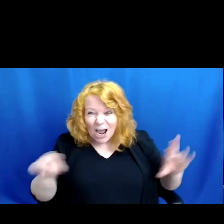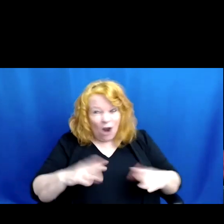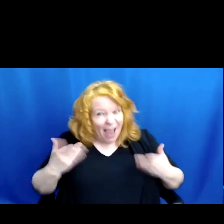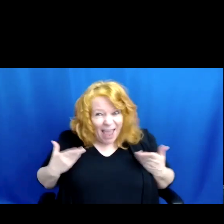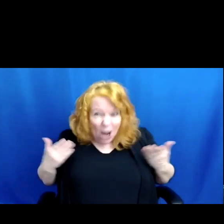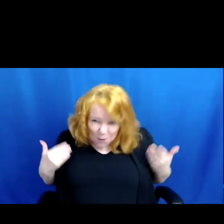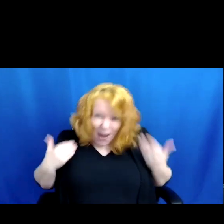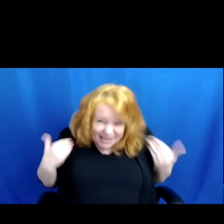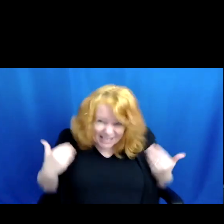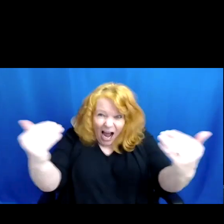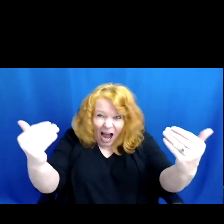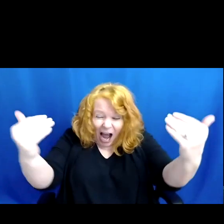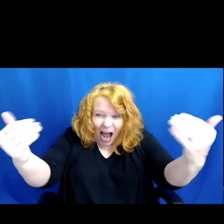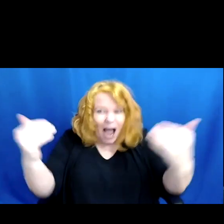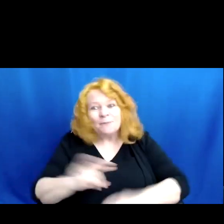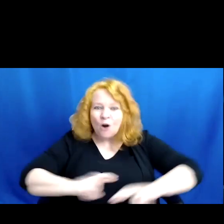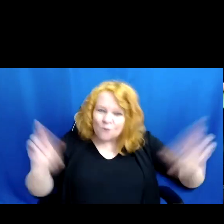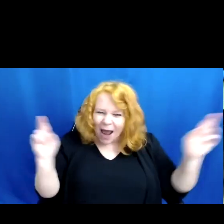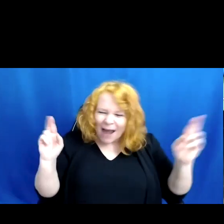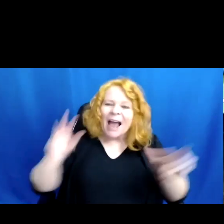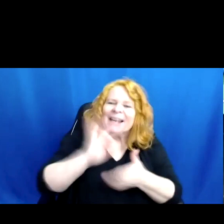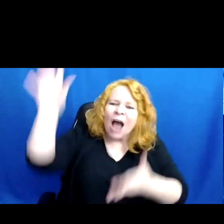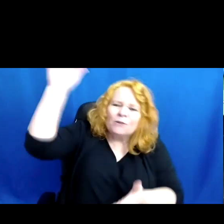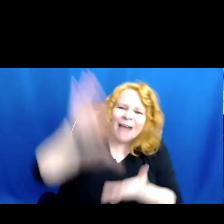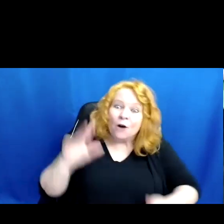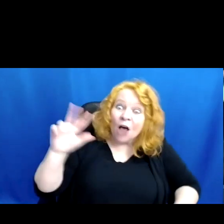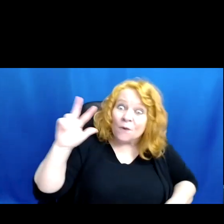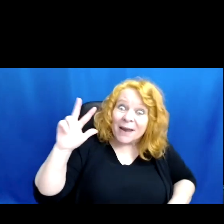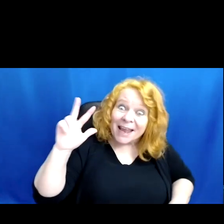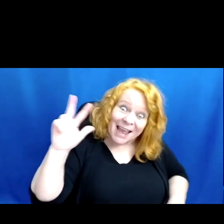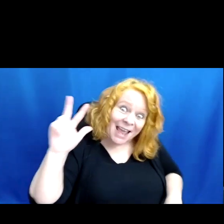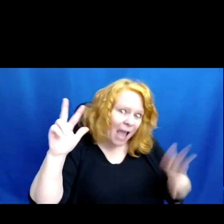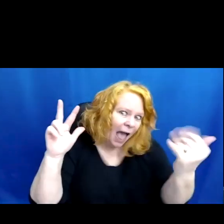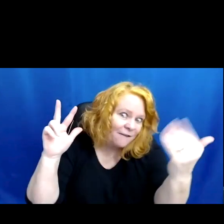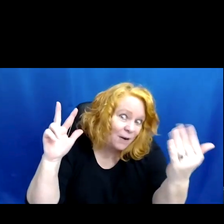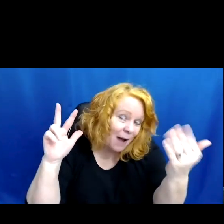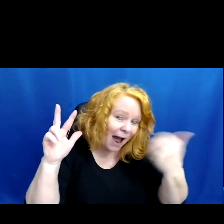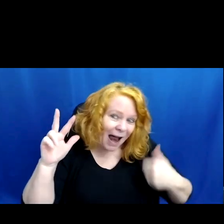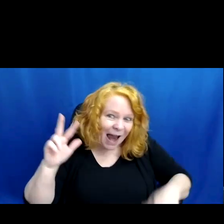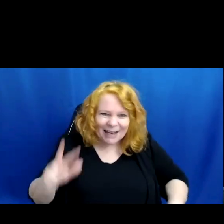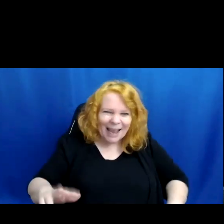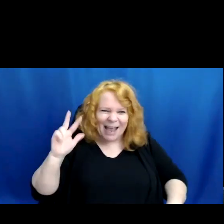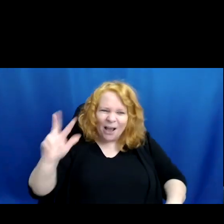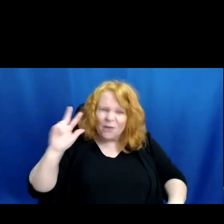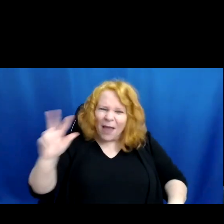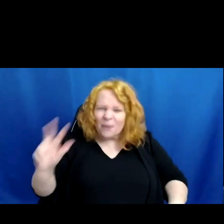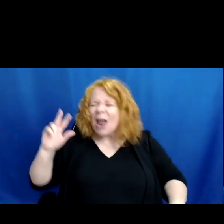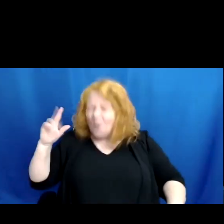Are you ready for a rainbow spin? Here it comes. Counting down. Three everybody.